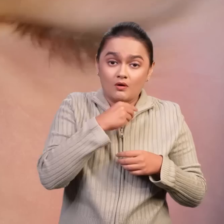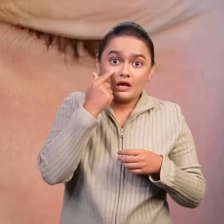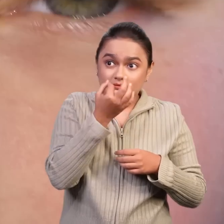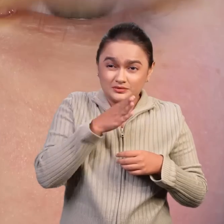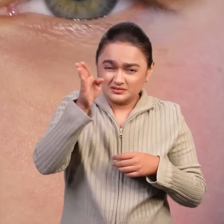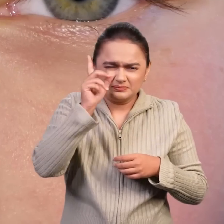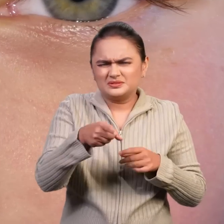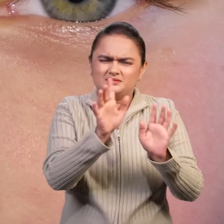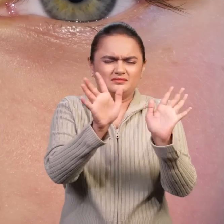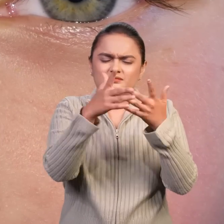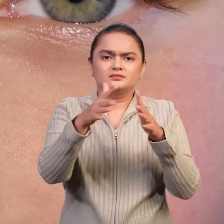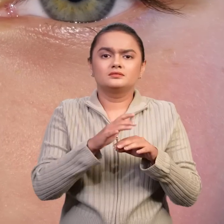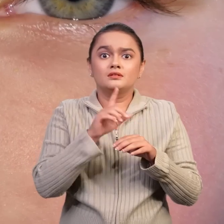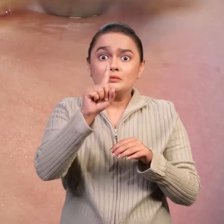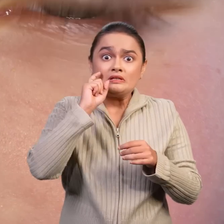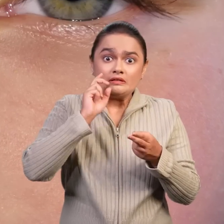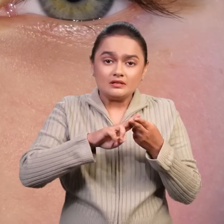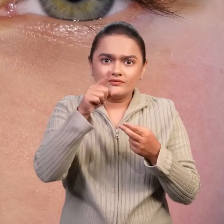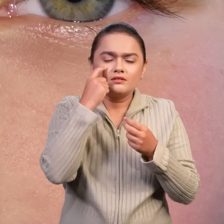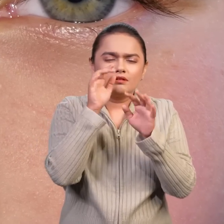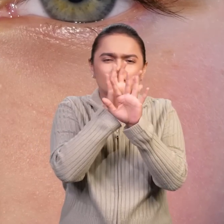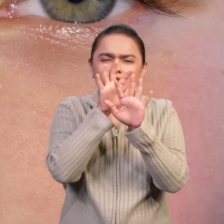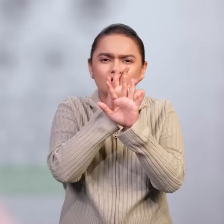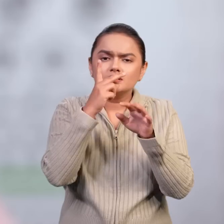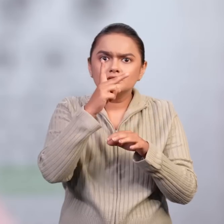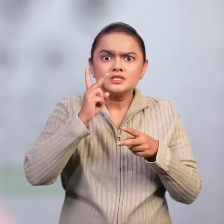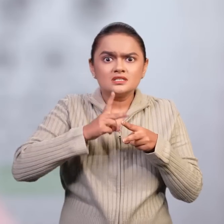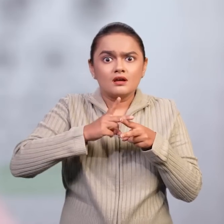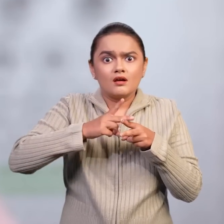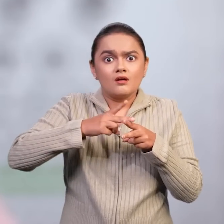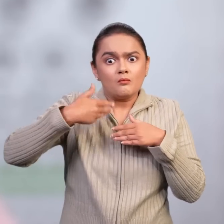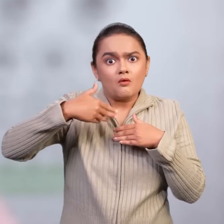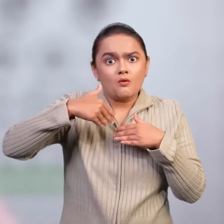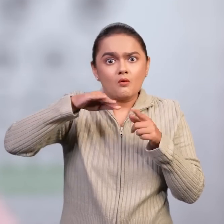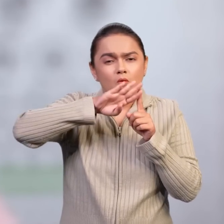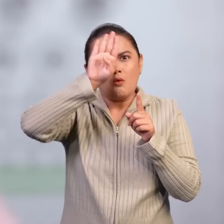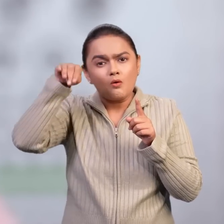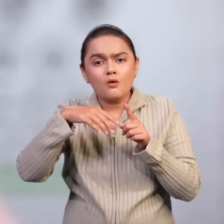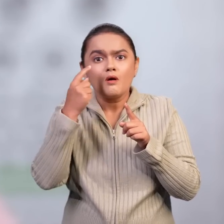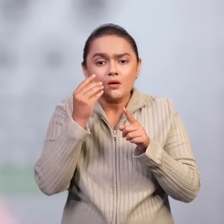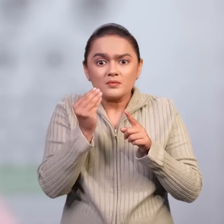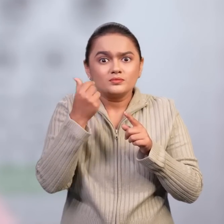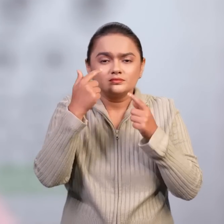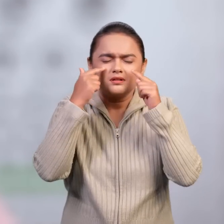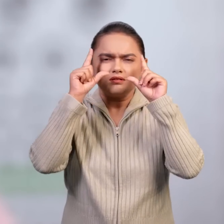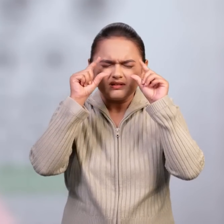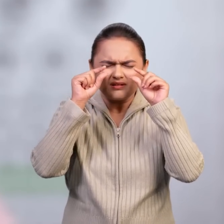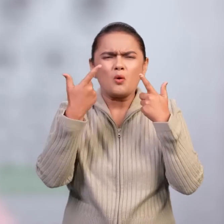You needn't really visit your doctor, but if you ever notice that blurry vision vision is just continuously blurry. It doesn't get better.